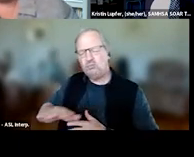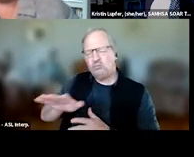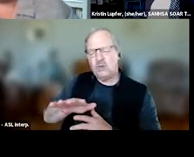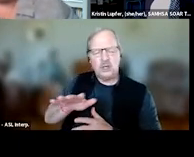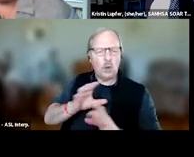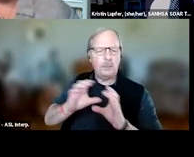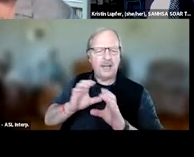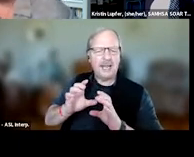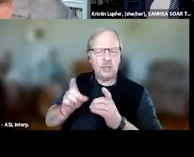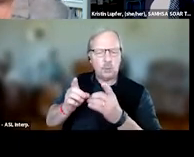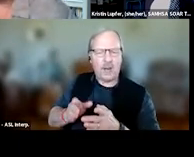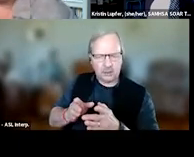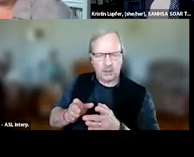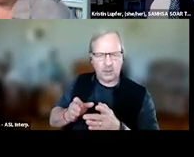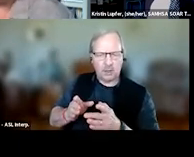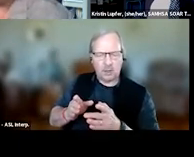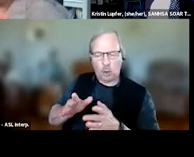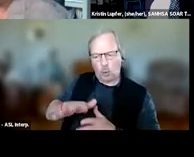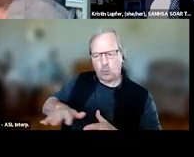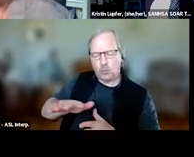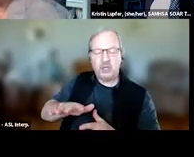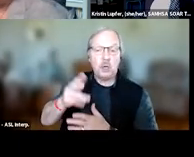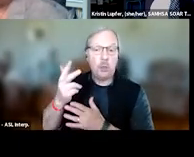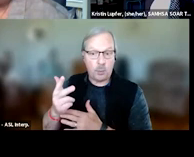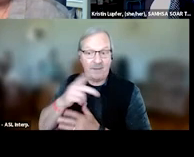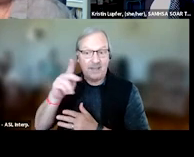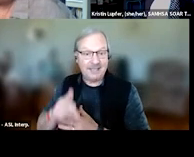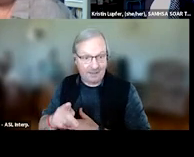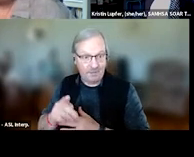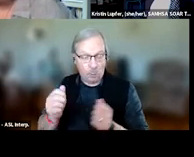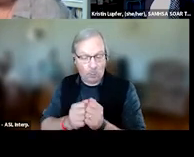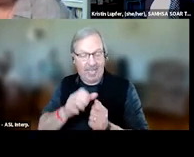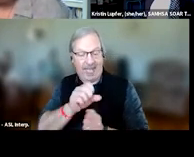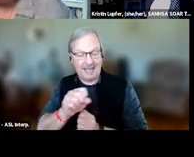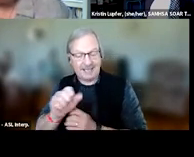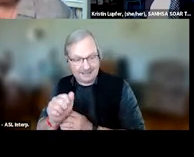for the region three, which is in Philadelphia with SSA. We'll have Georgi Fisher,